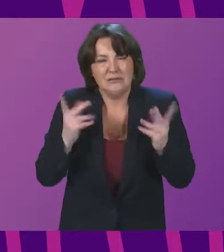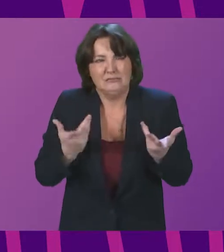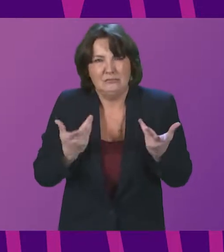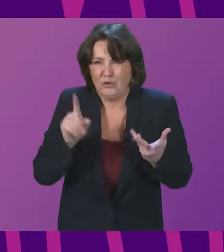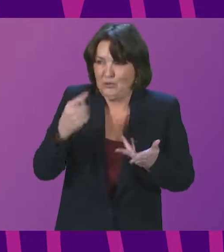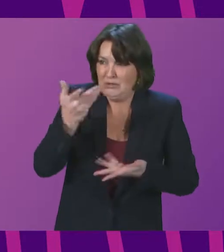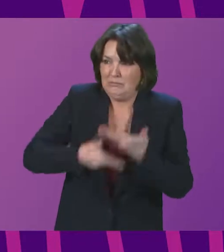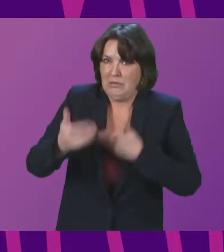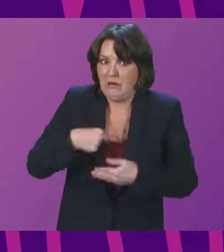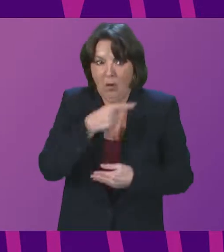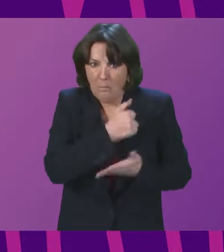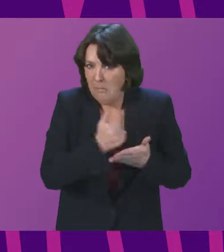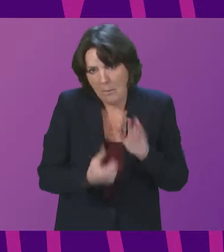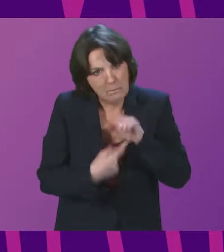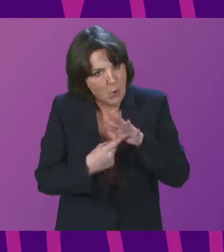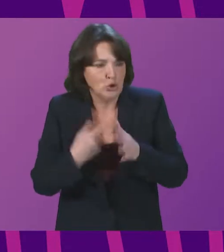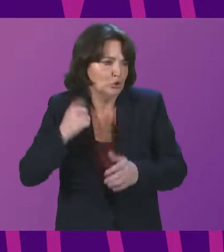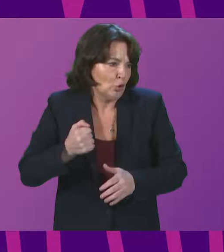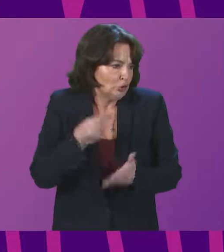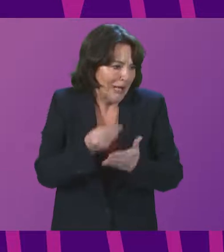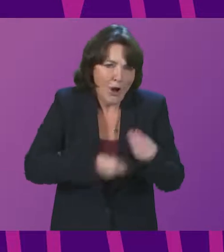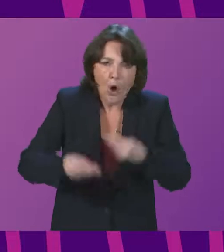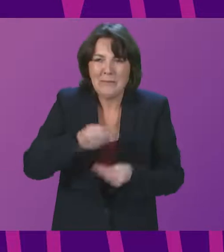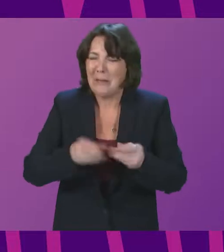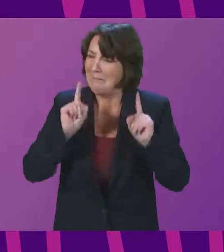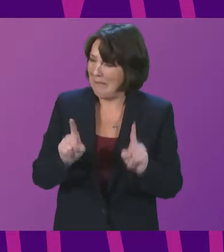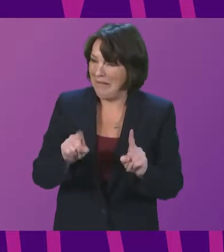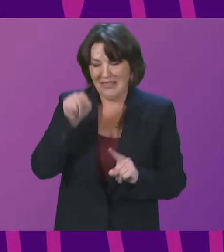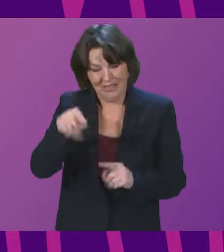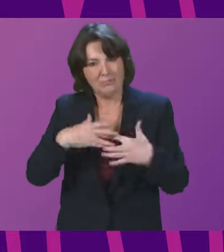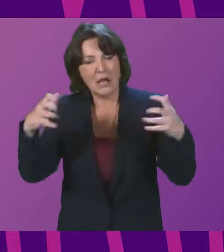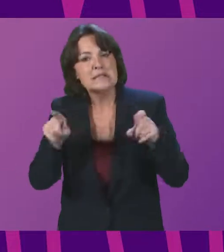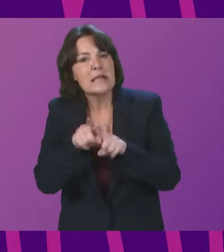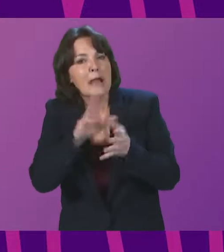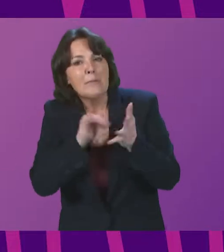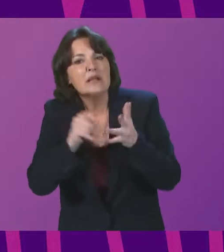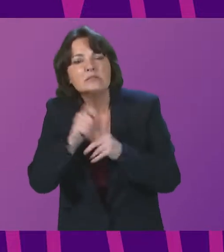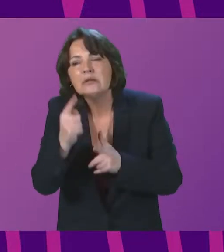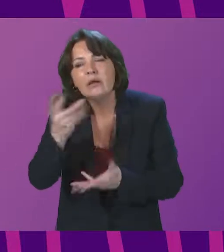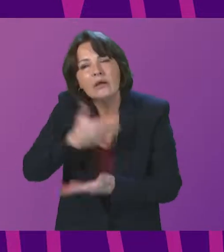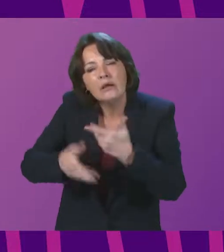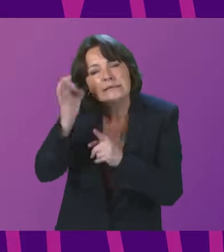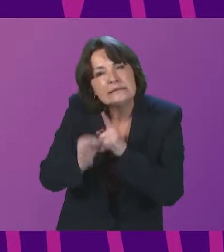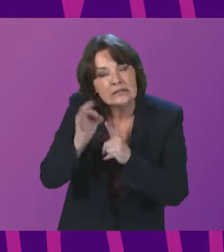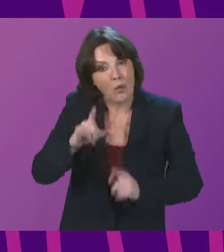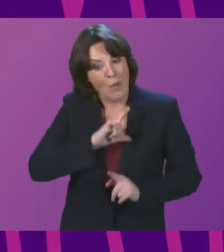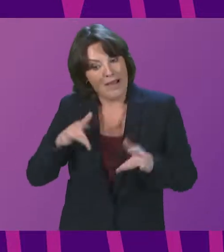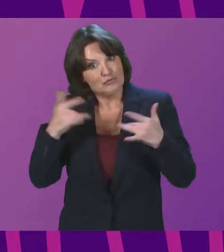and the Parliament but, like her ministers, she is refusing to give any detail on why the chief executive resigned.